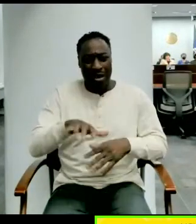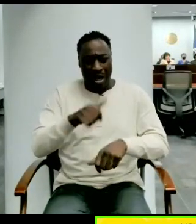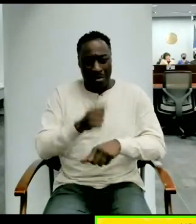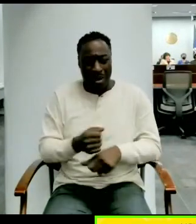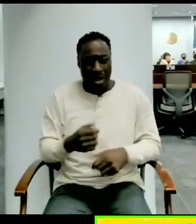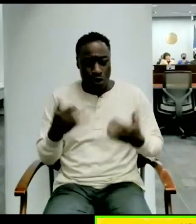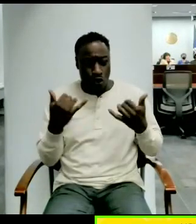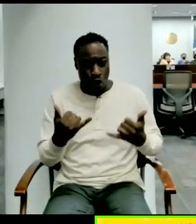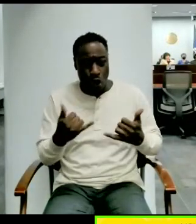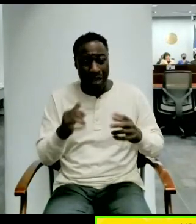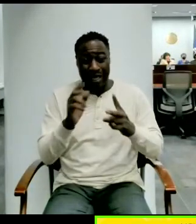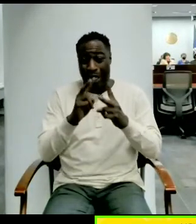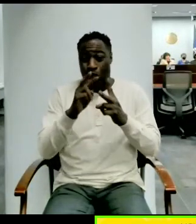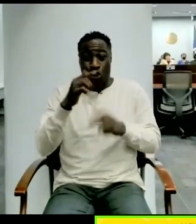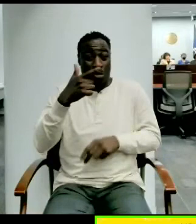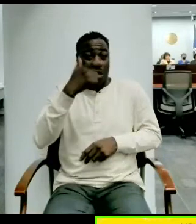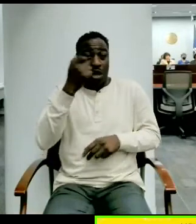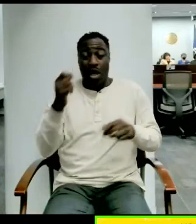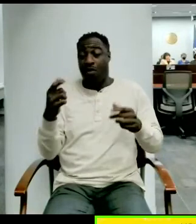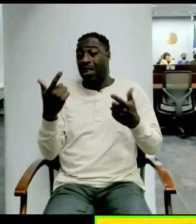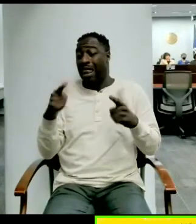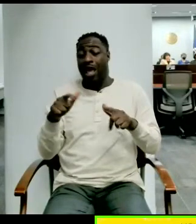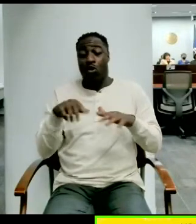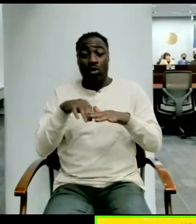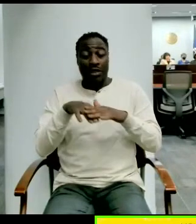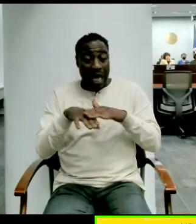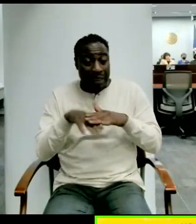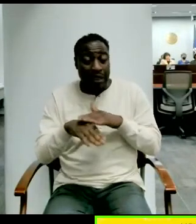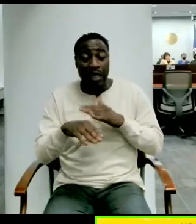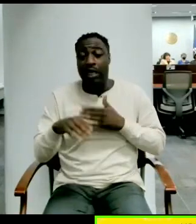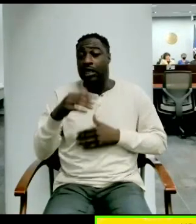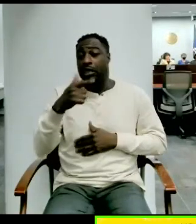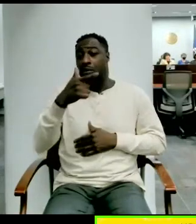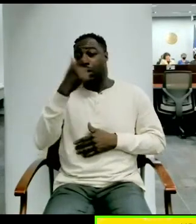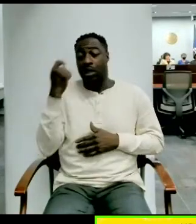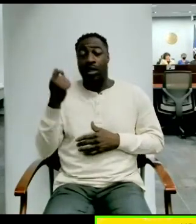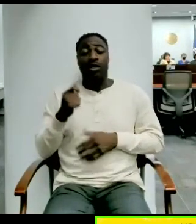Either because of language access, because of their lack of familiarity,